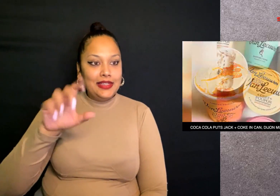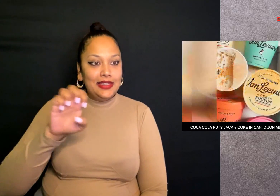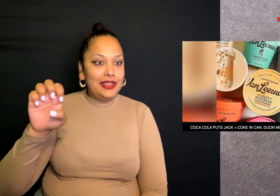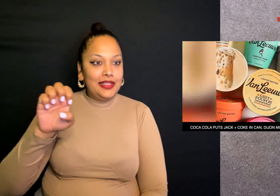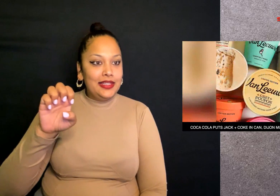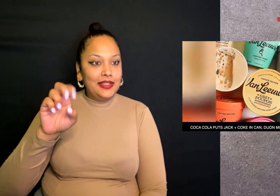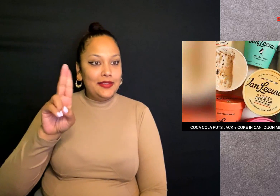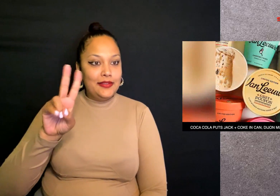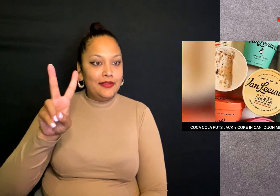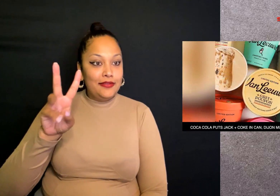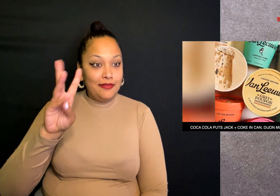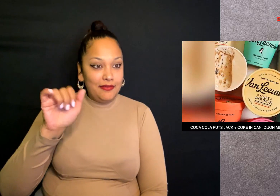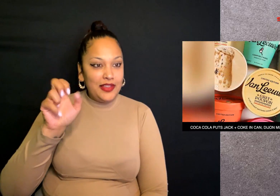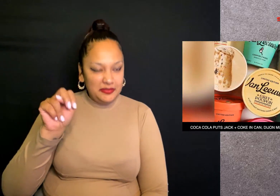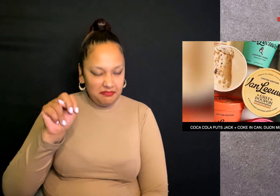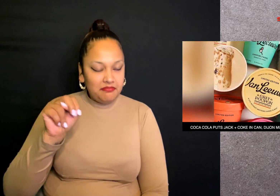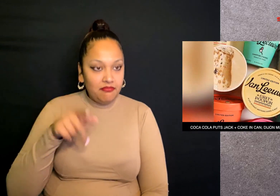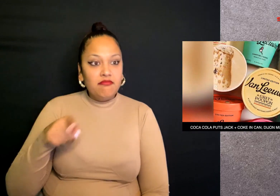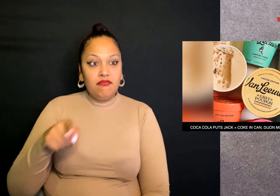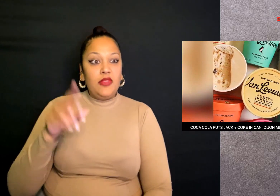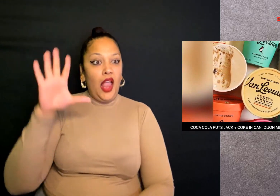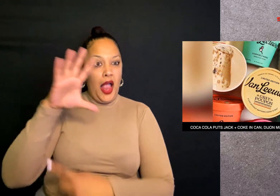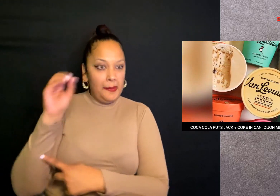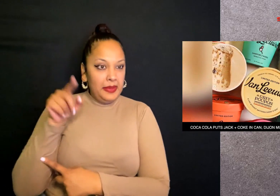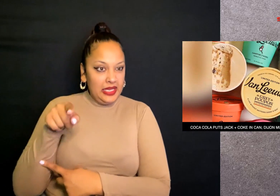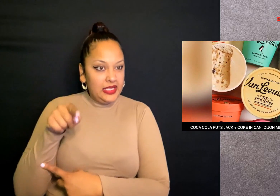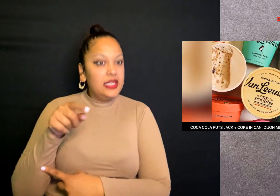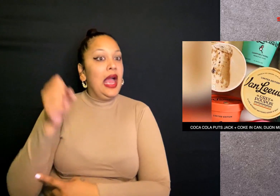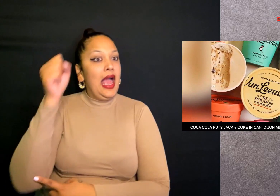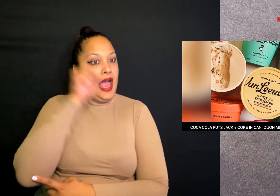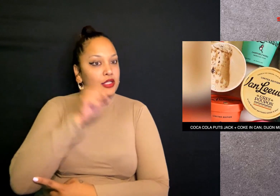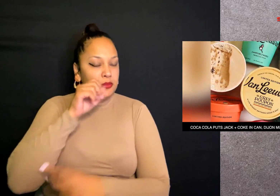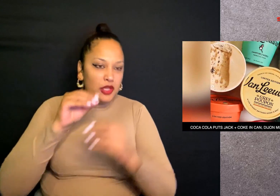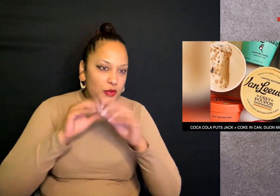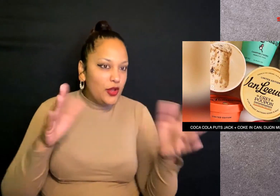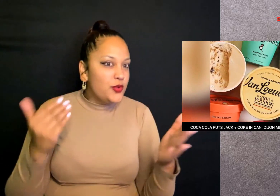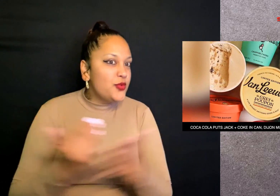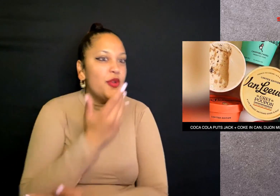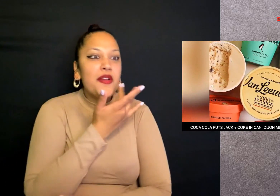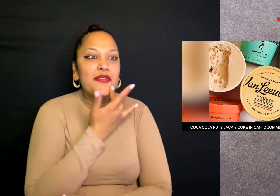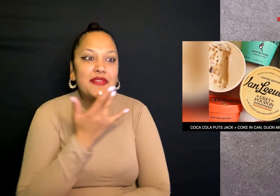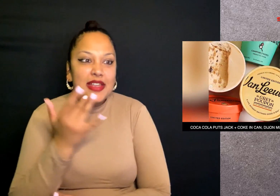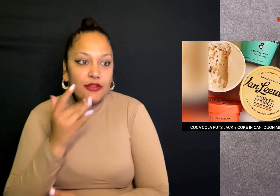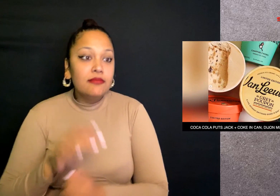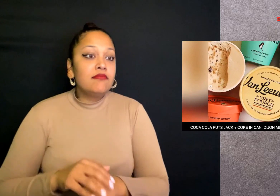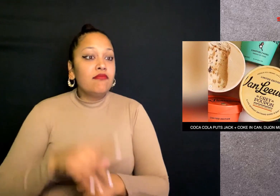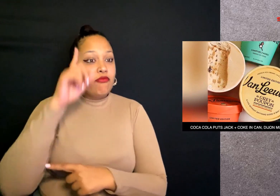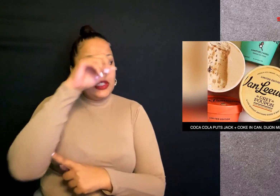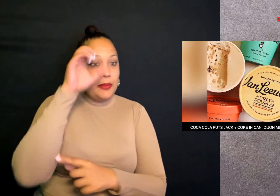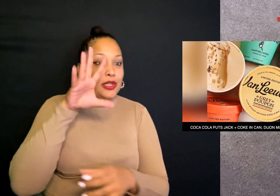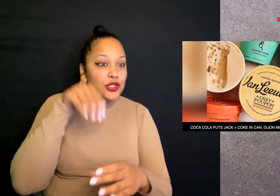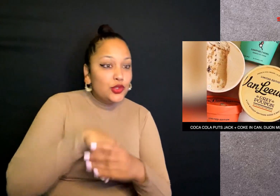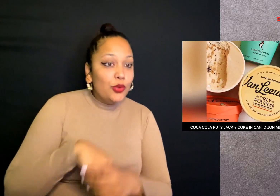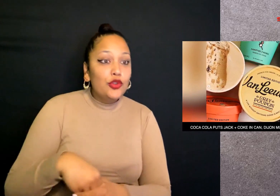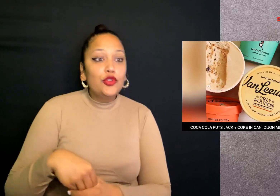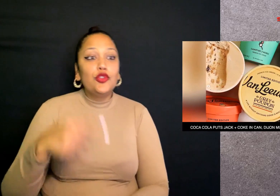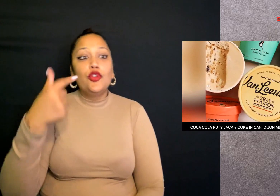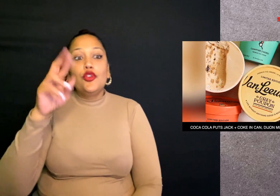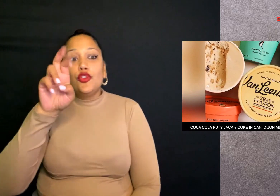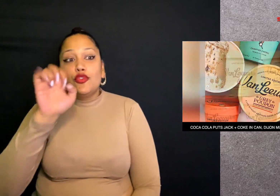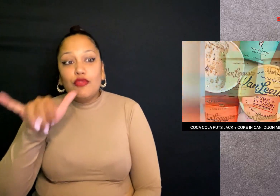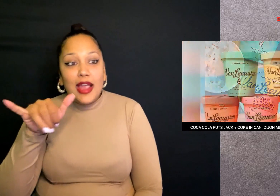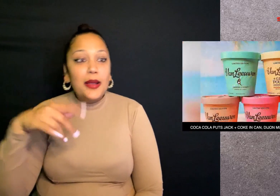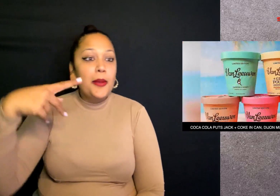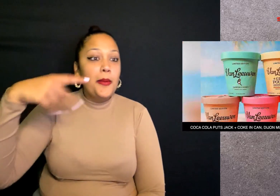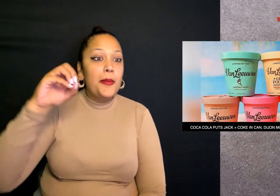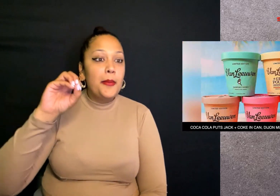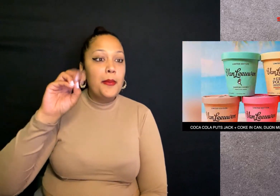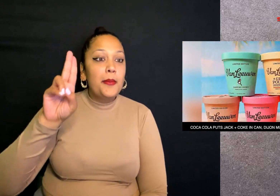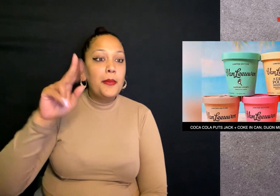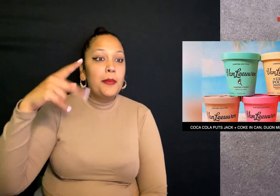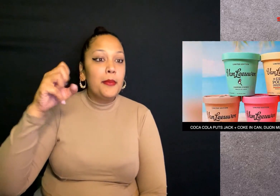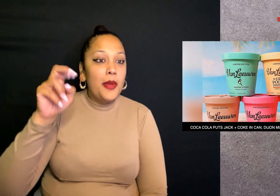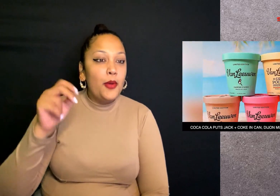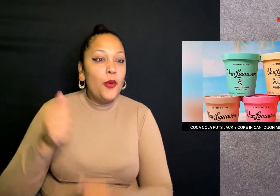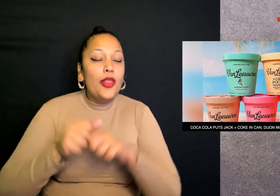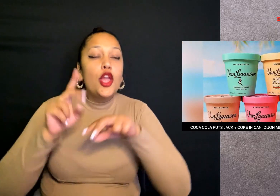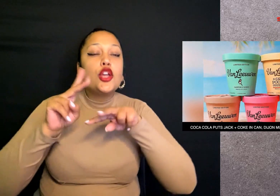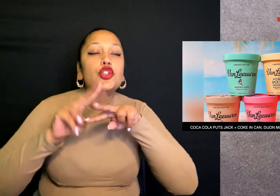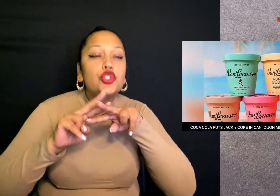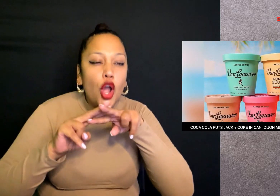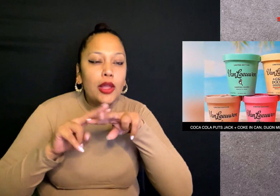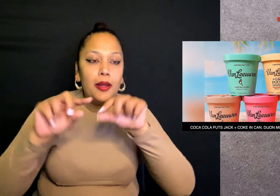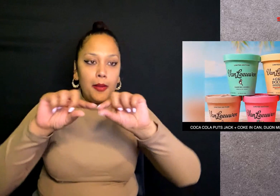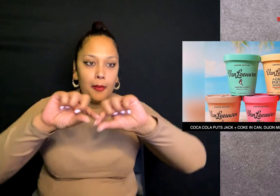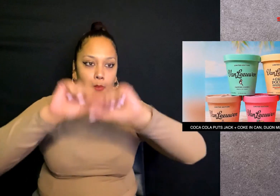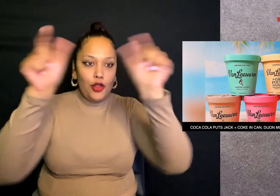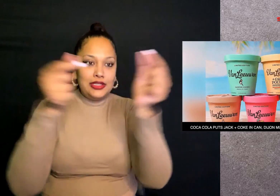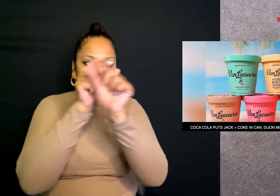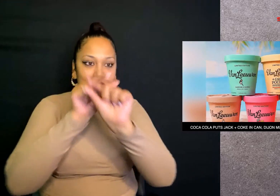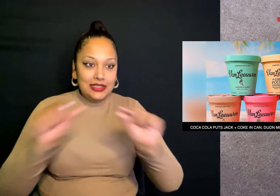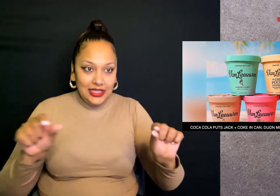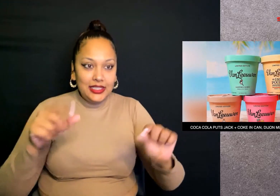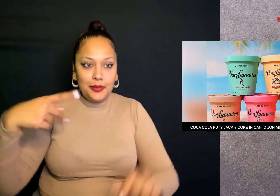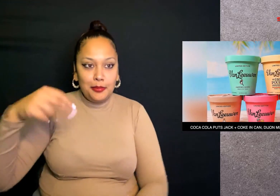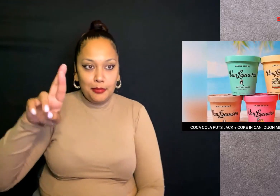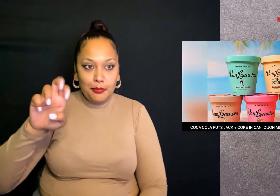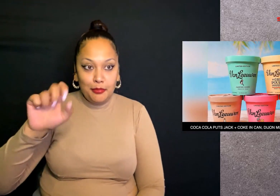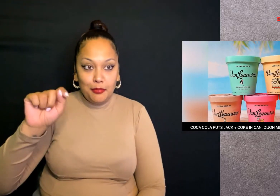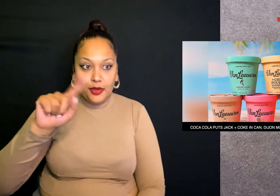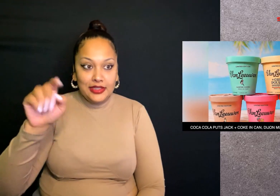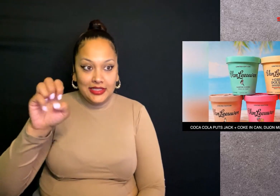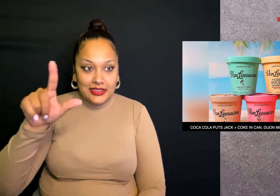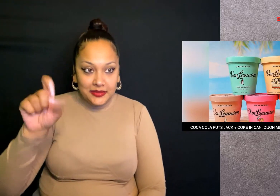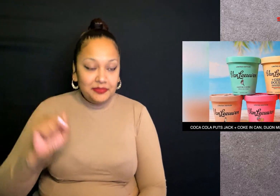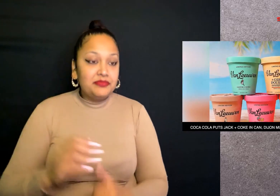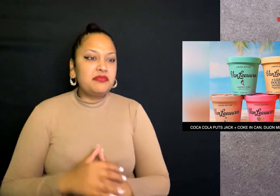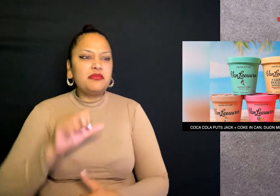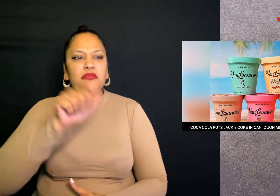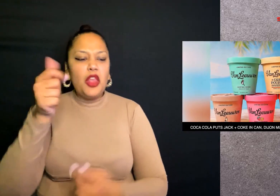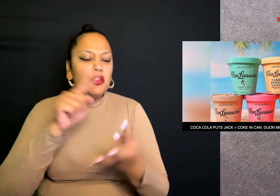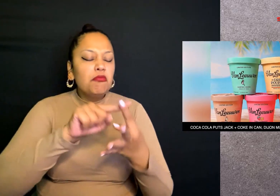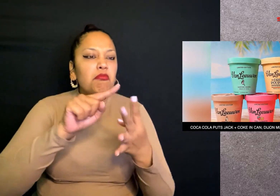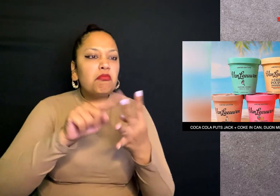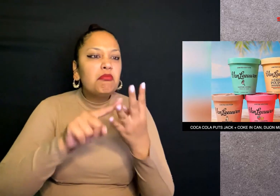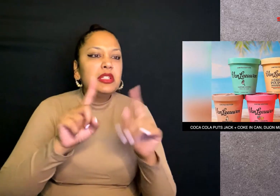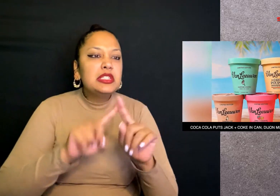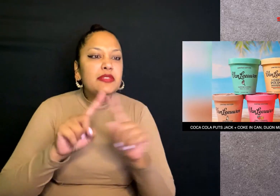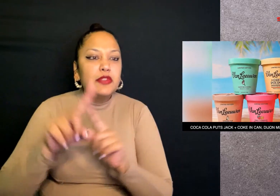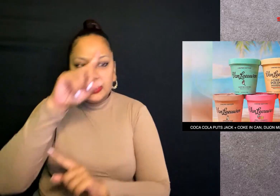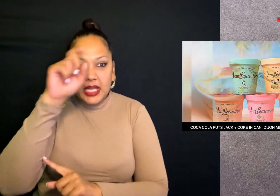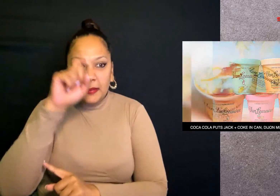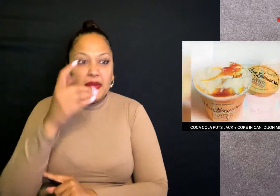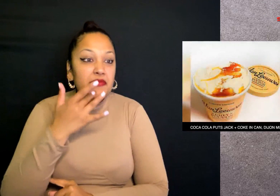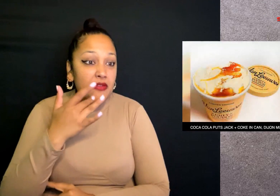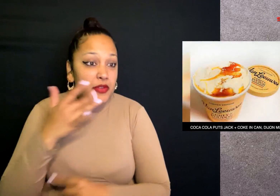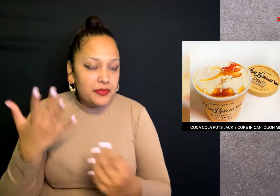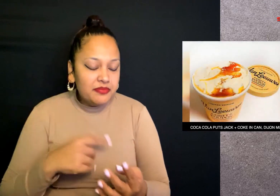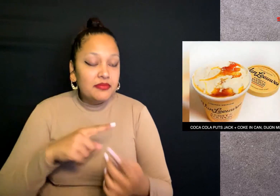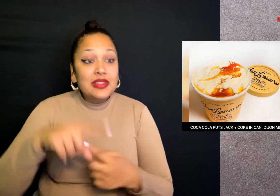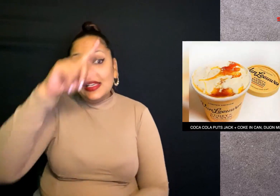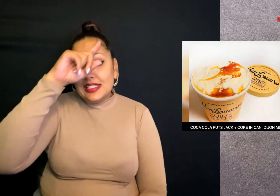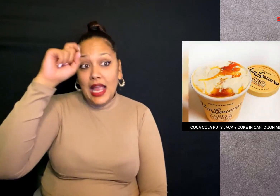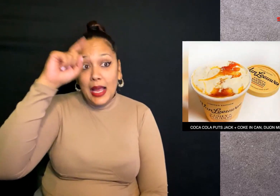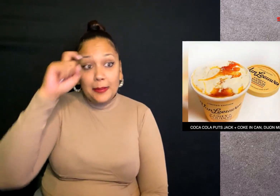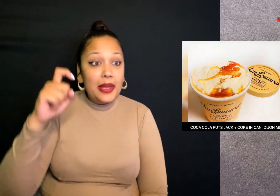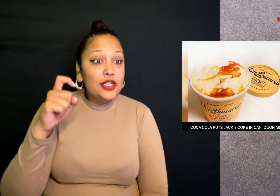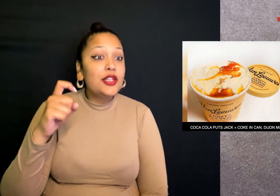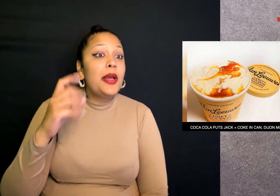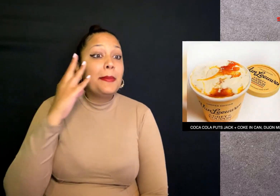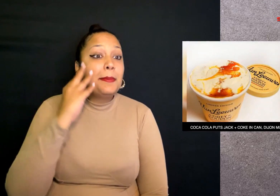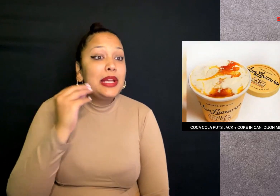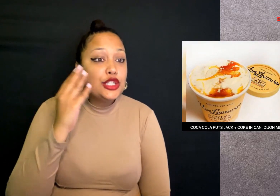ice cream released five new flavors for the summer including Grey Poupon with salted pretzels